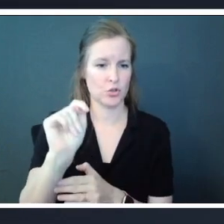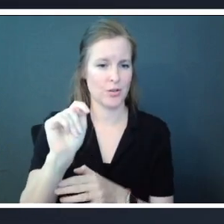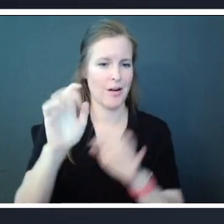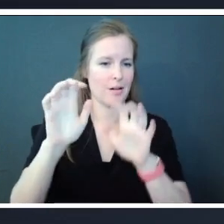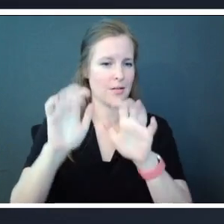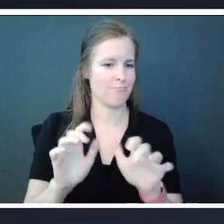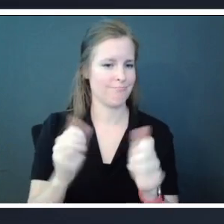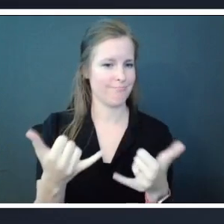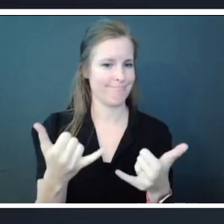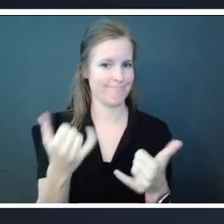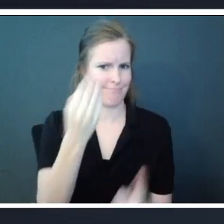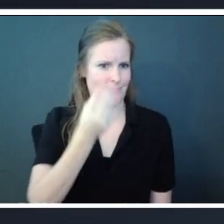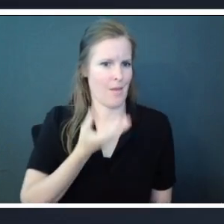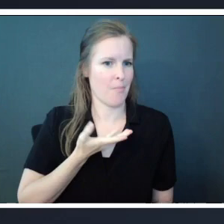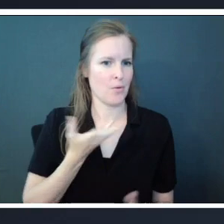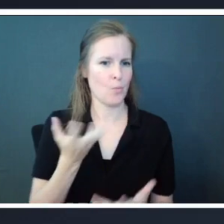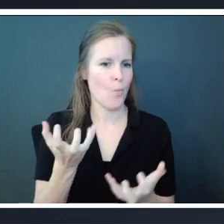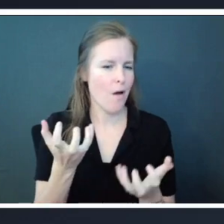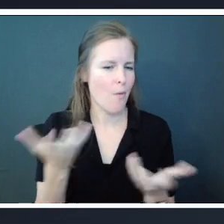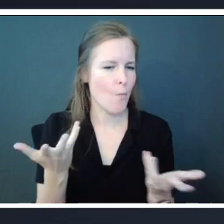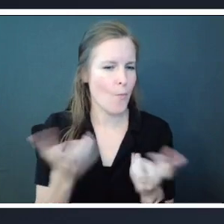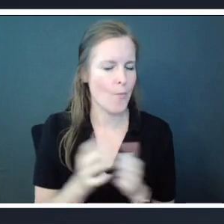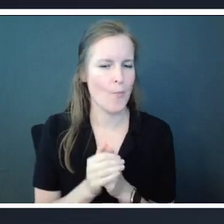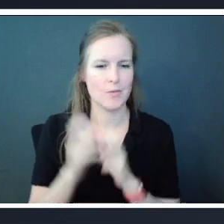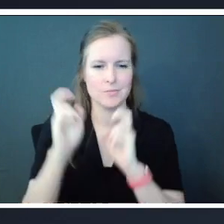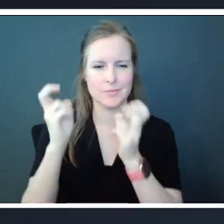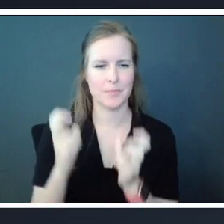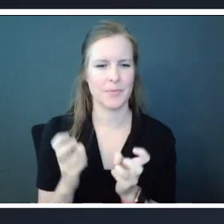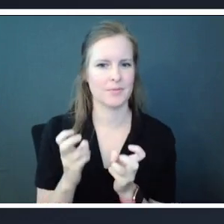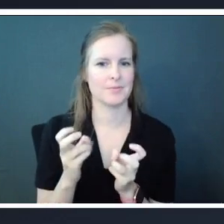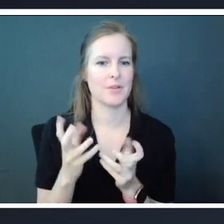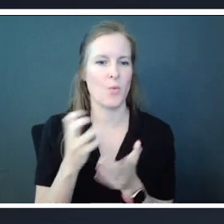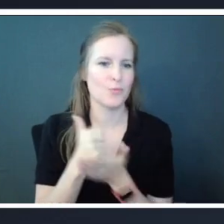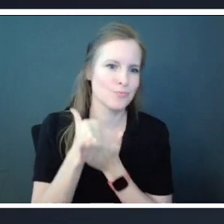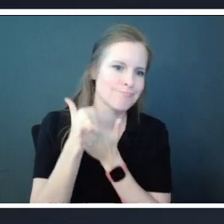of great things throughout the year, so we like to help you be able to teach in the classroom too.